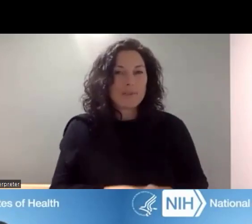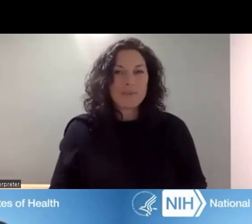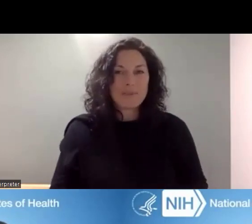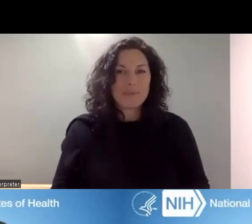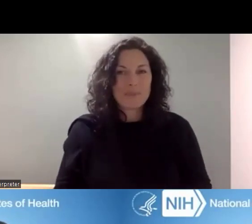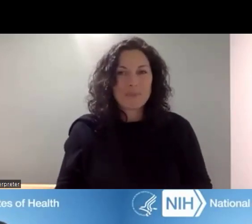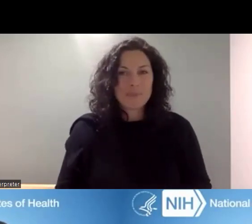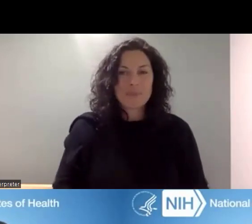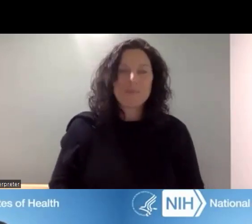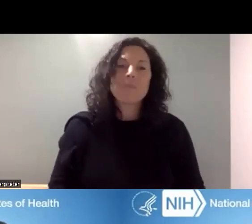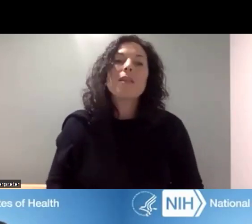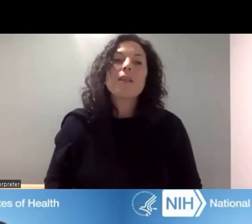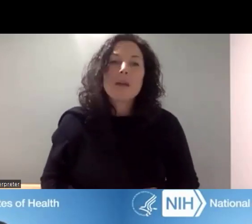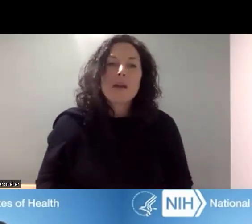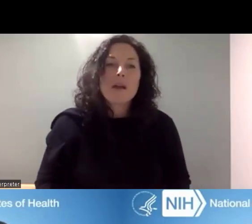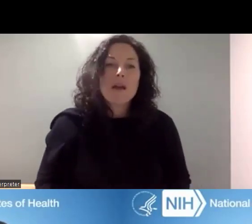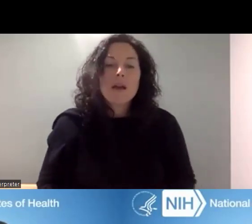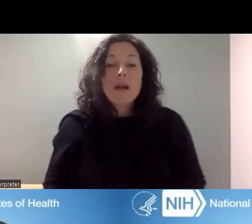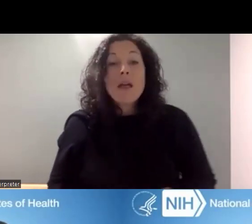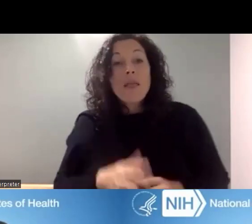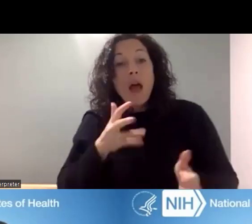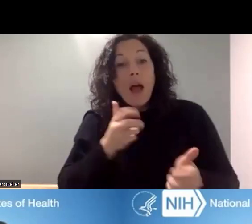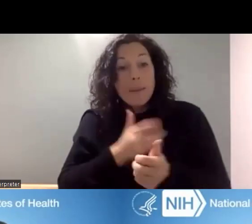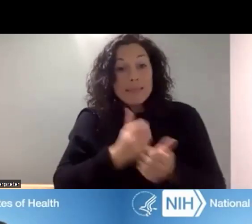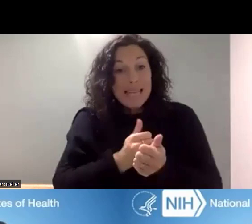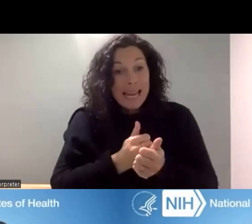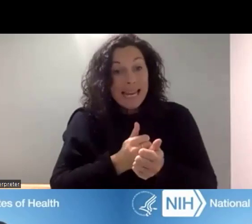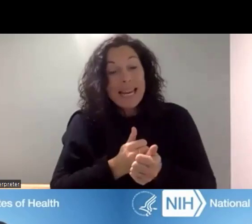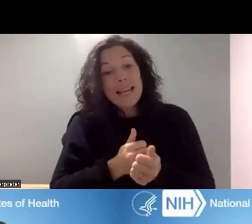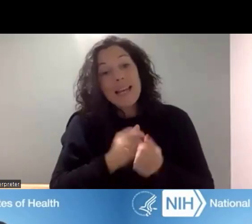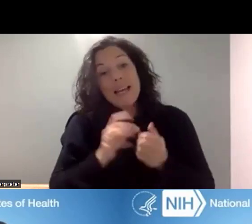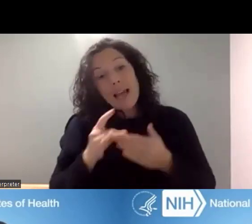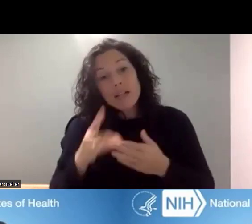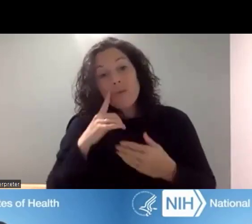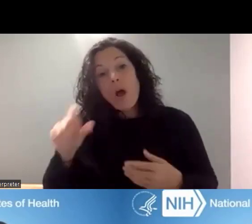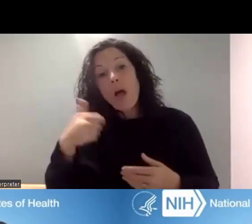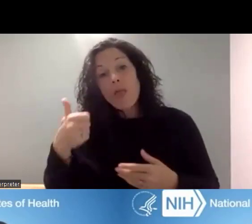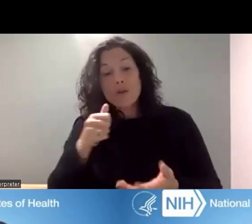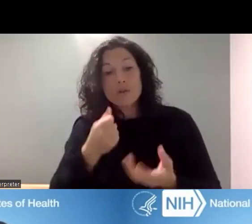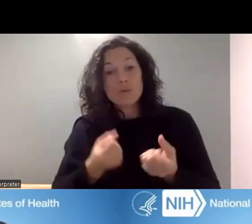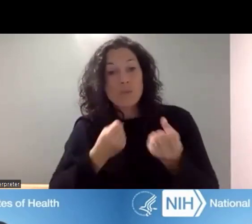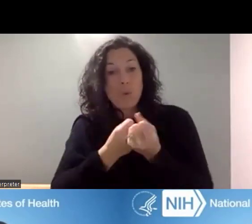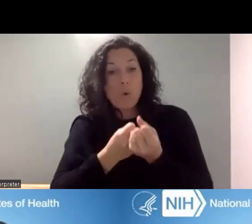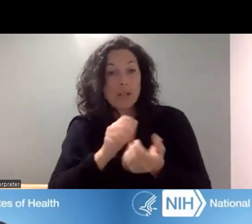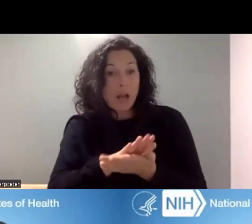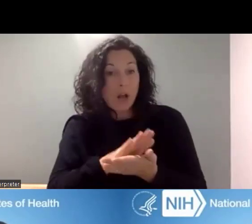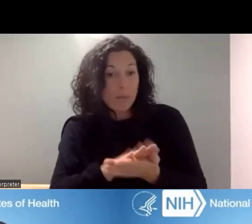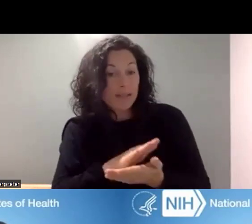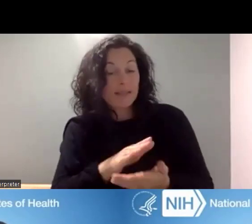Excuse me. The updated guidance for Other Support documents asks us to clearly distinguish